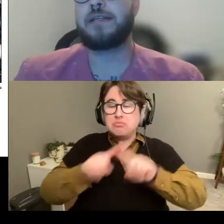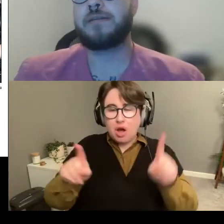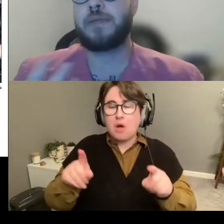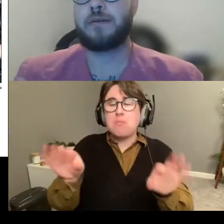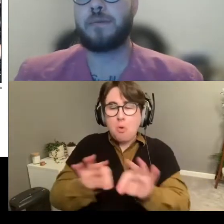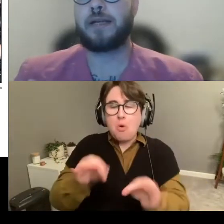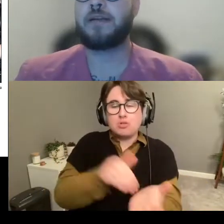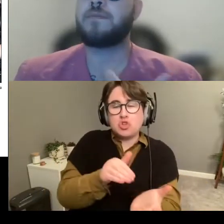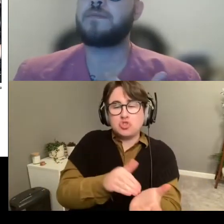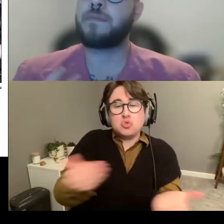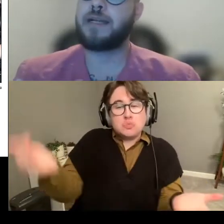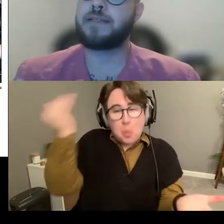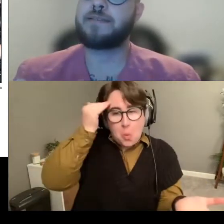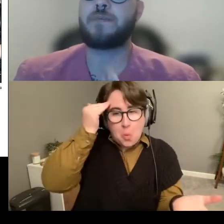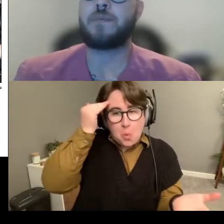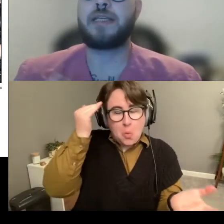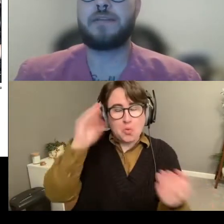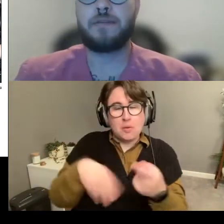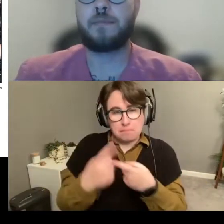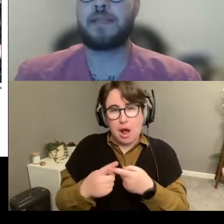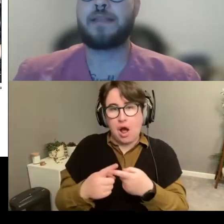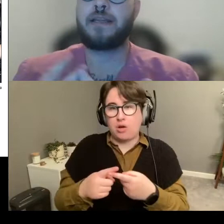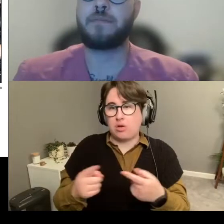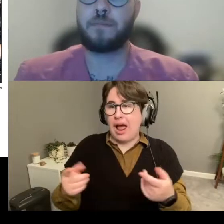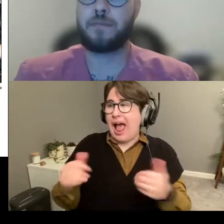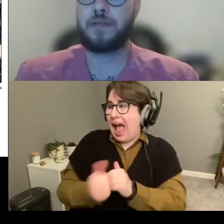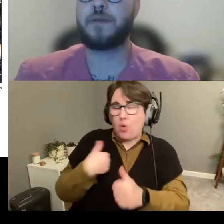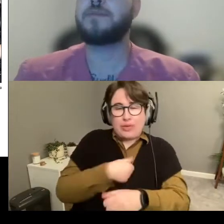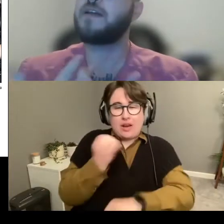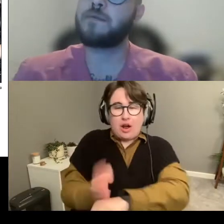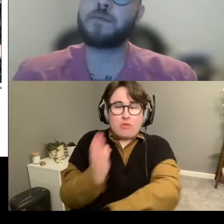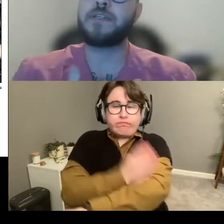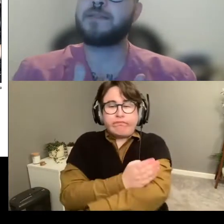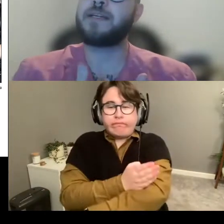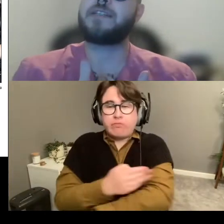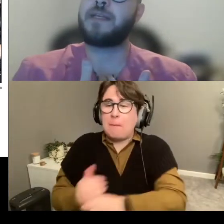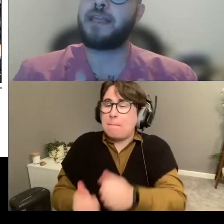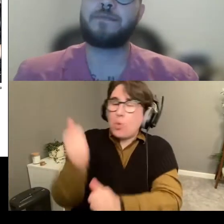need to be aware of practices we can do to make that the most comfortable experience we can